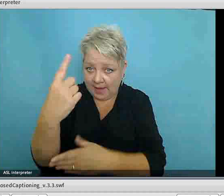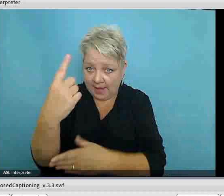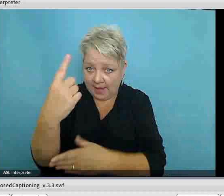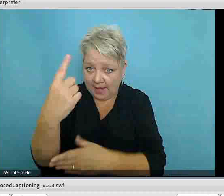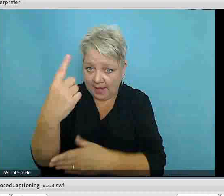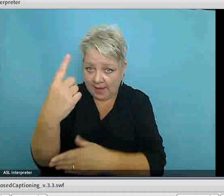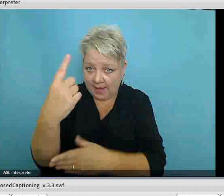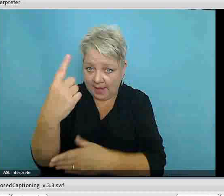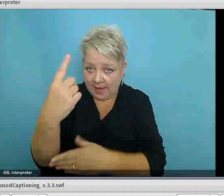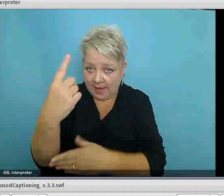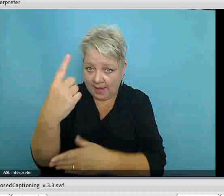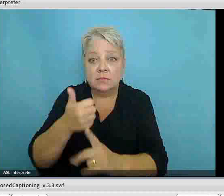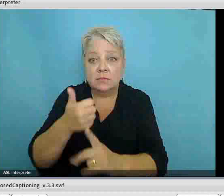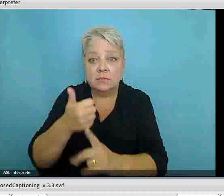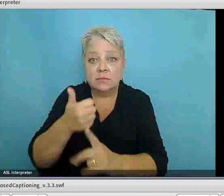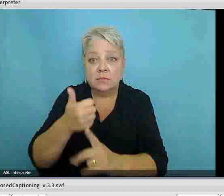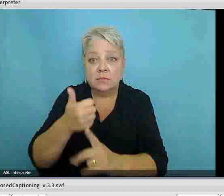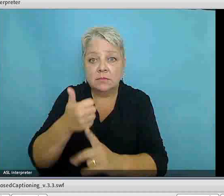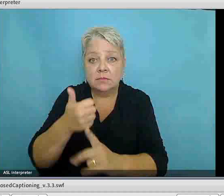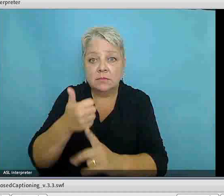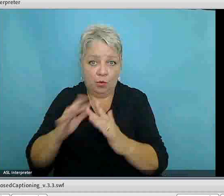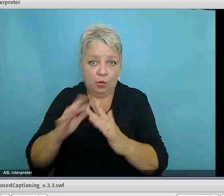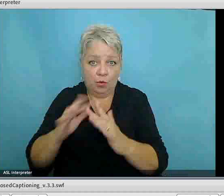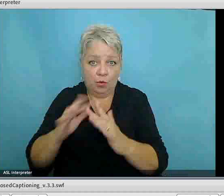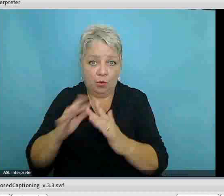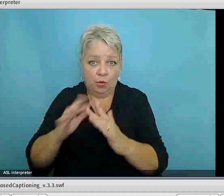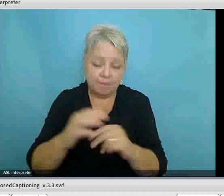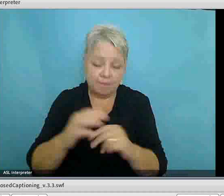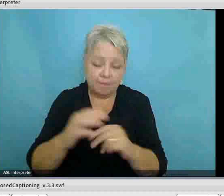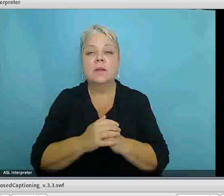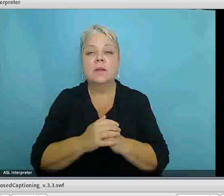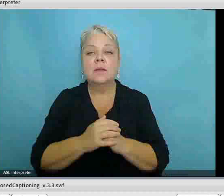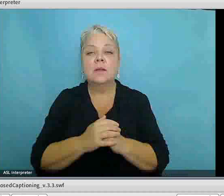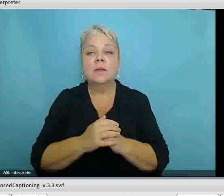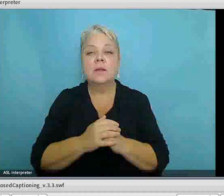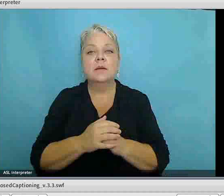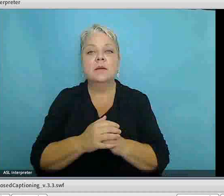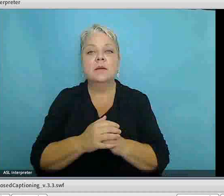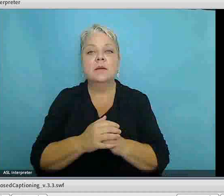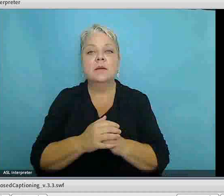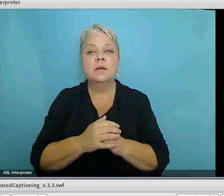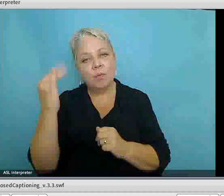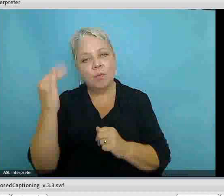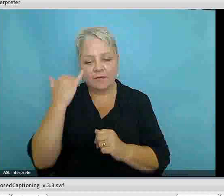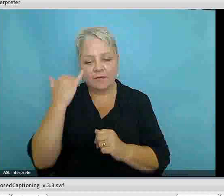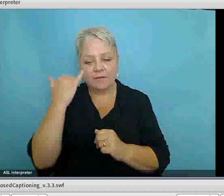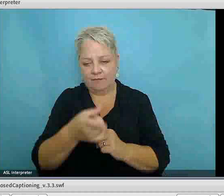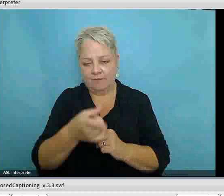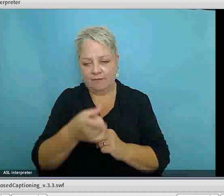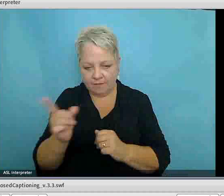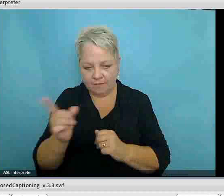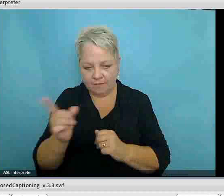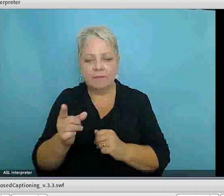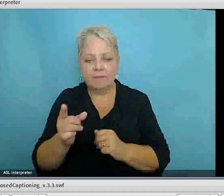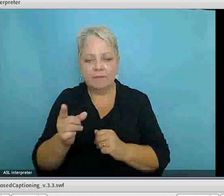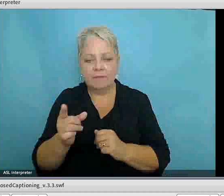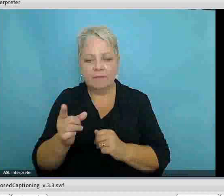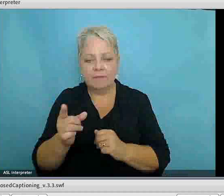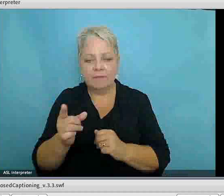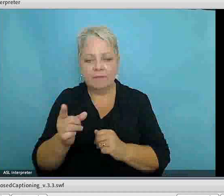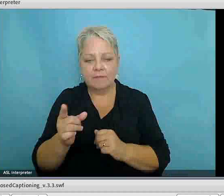you are serving people who could benefit by One Care, they would certainly want you to